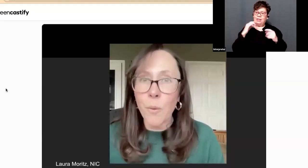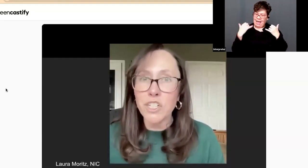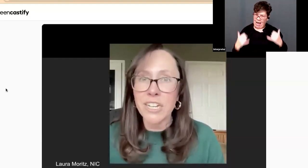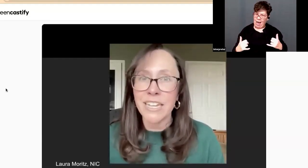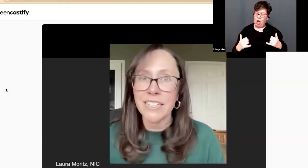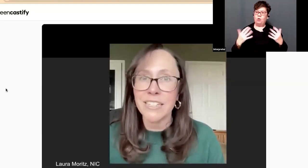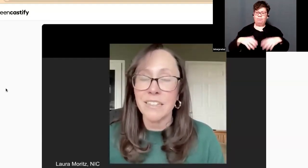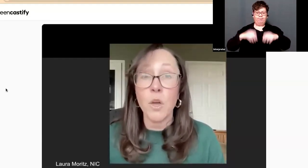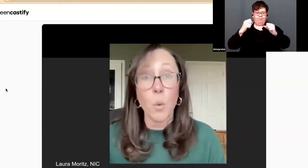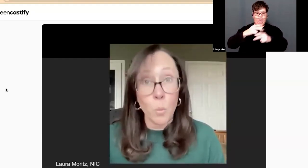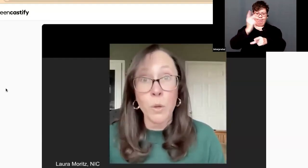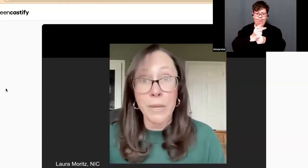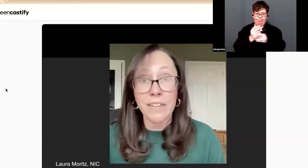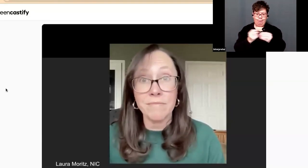The question is, will we?